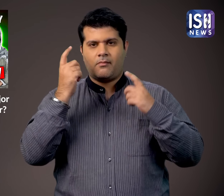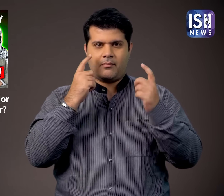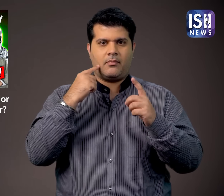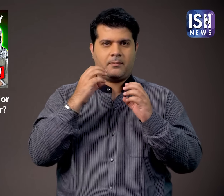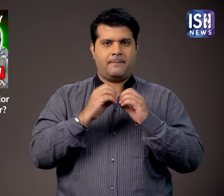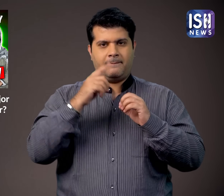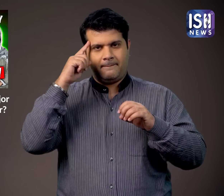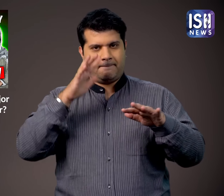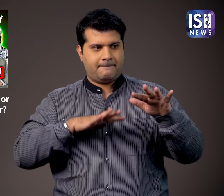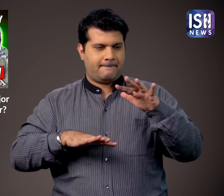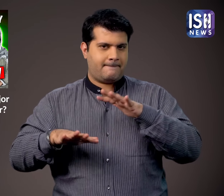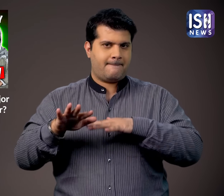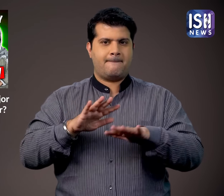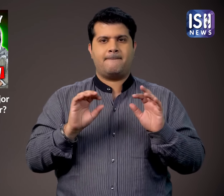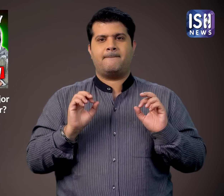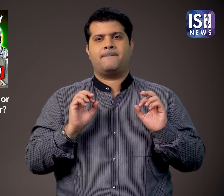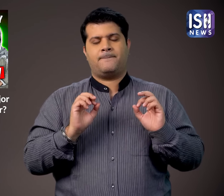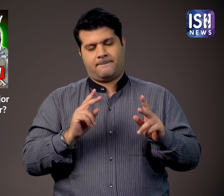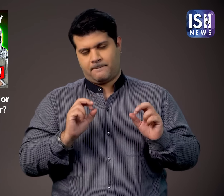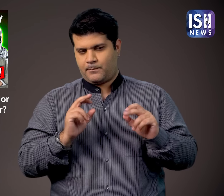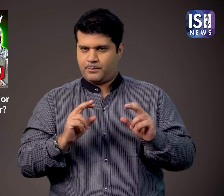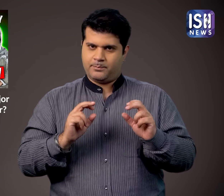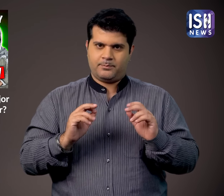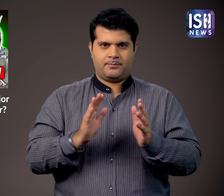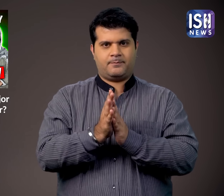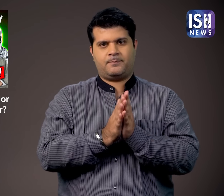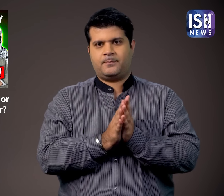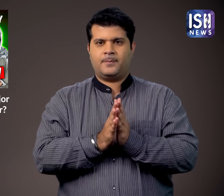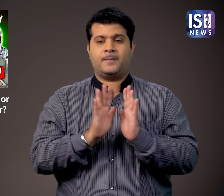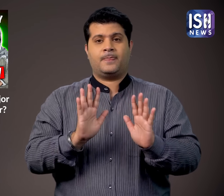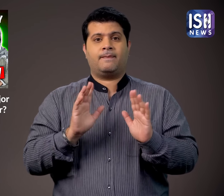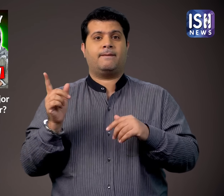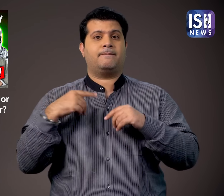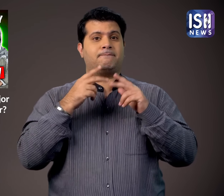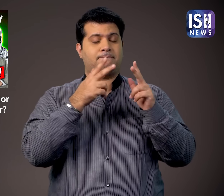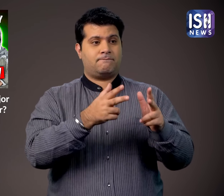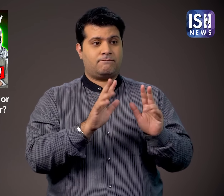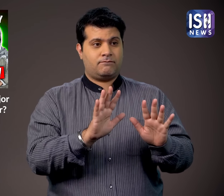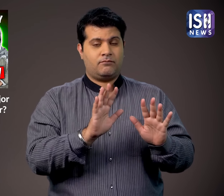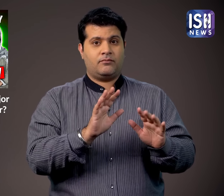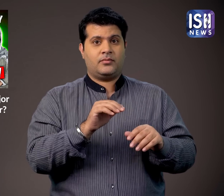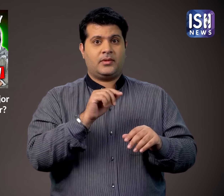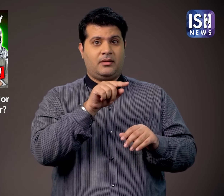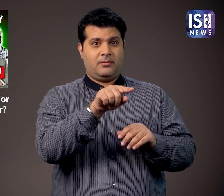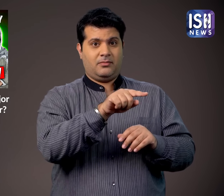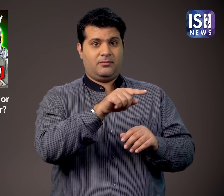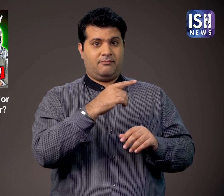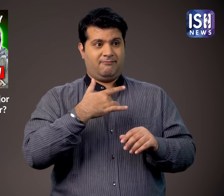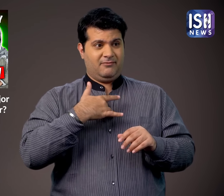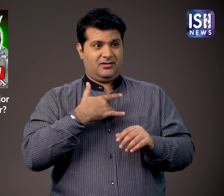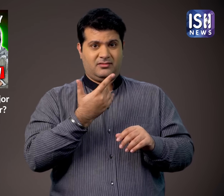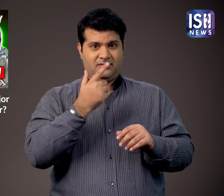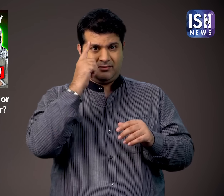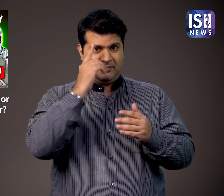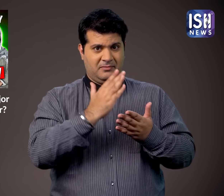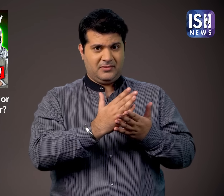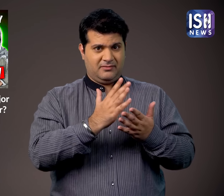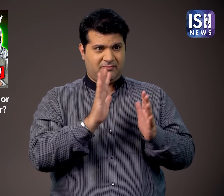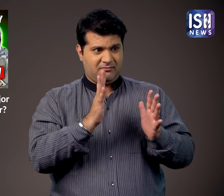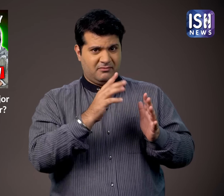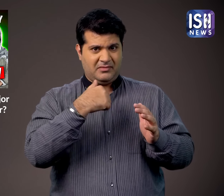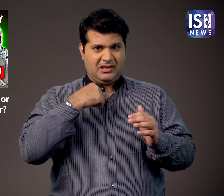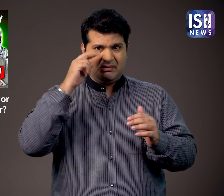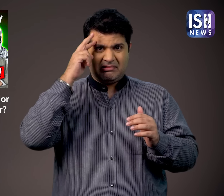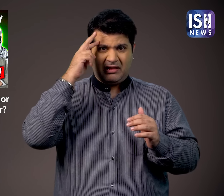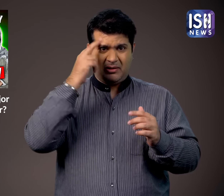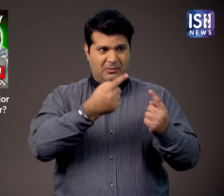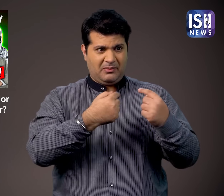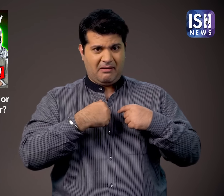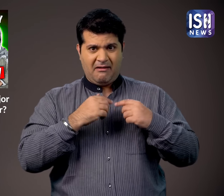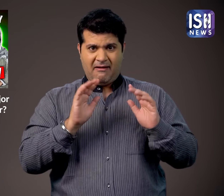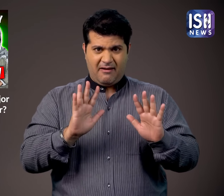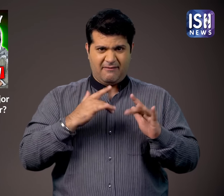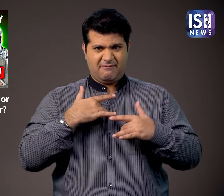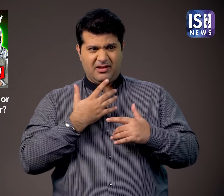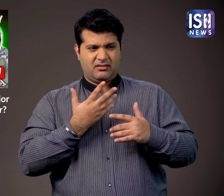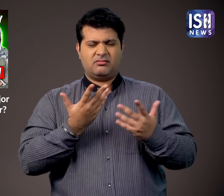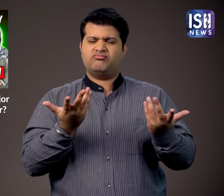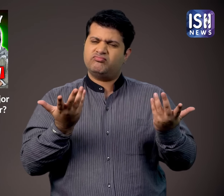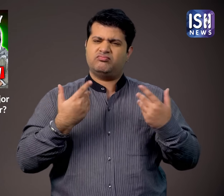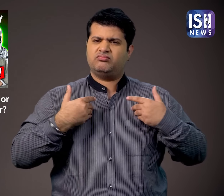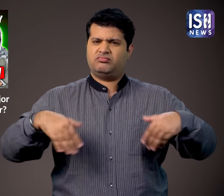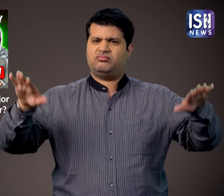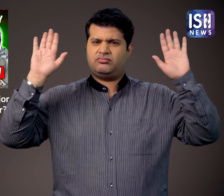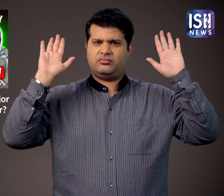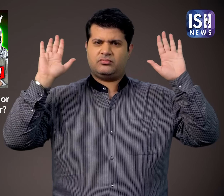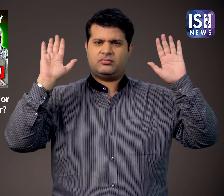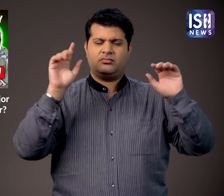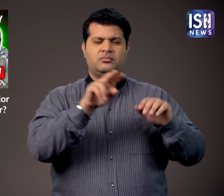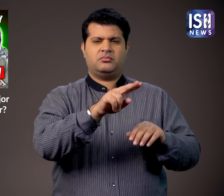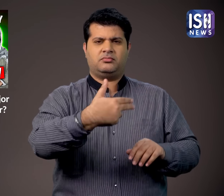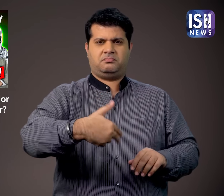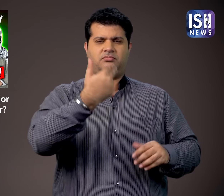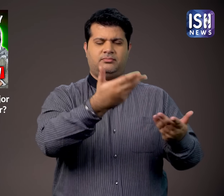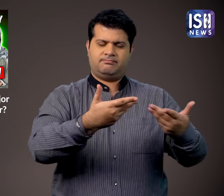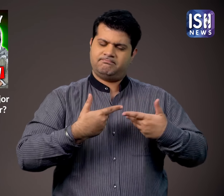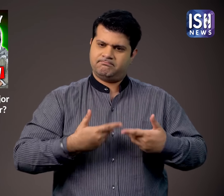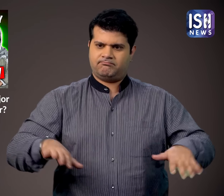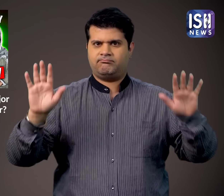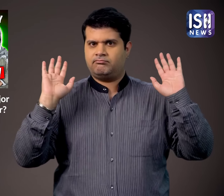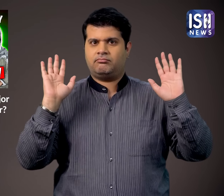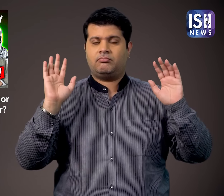He told Torara and Sabzar to kill him if they doubted his loyalty.